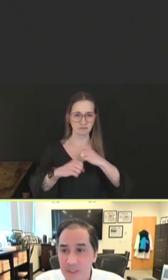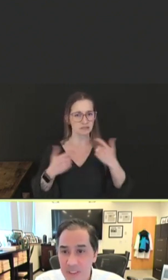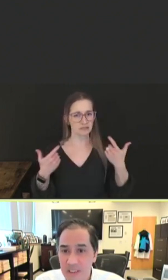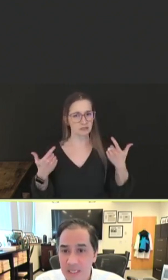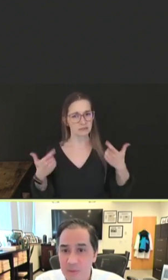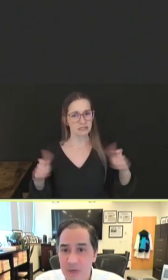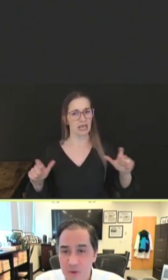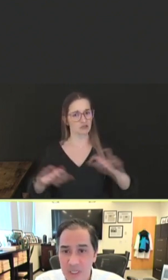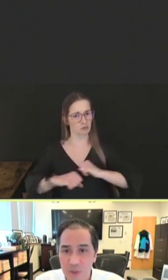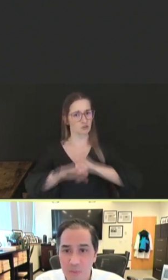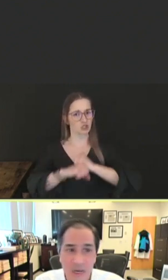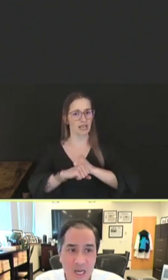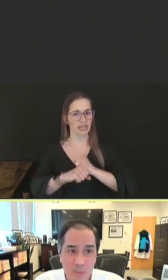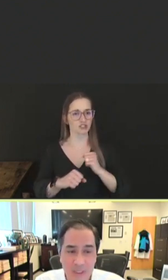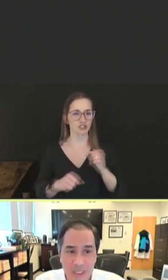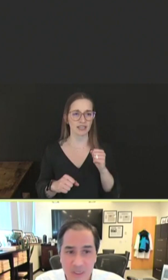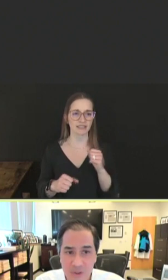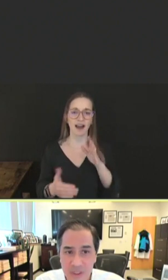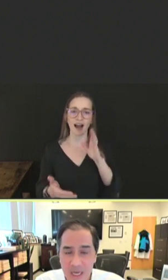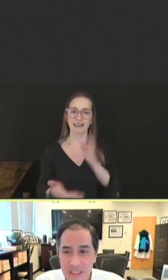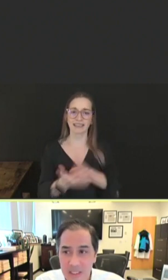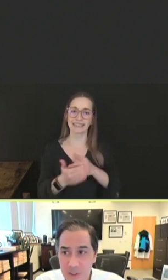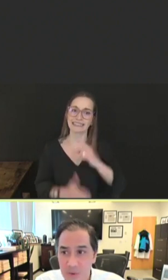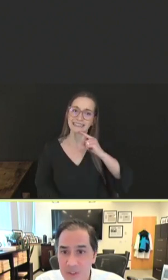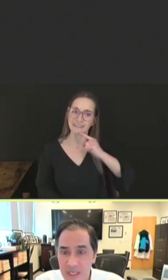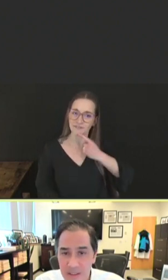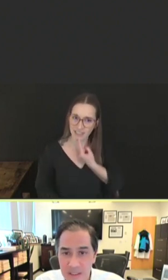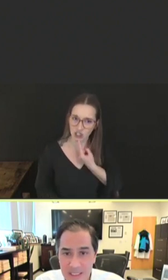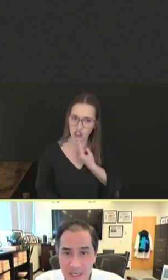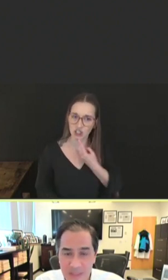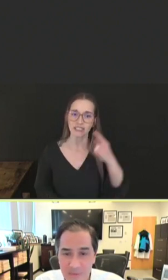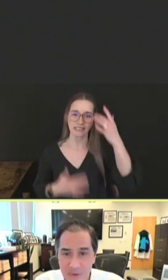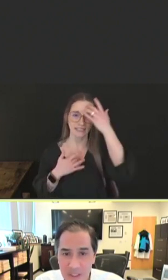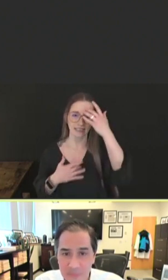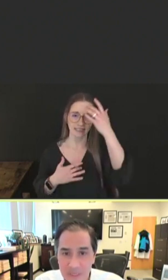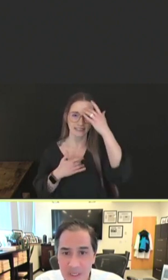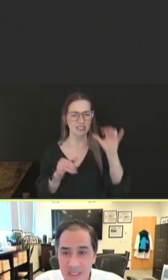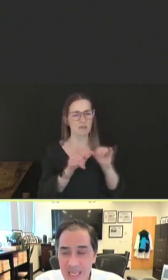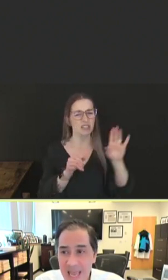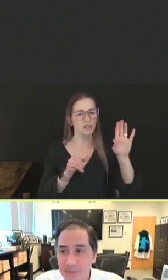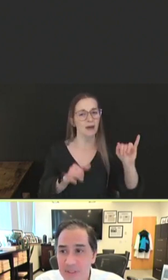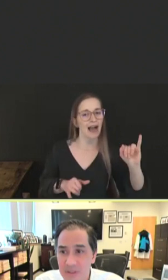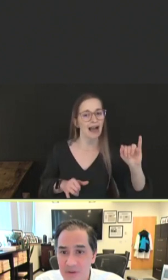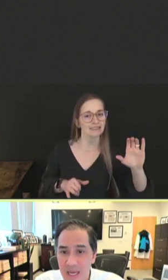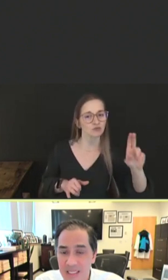disease, as measured here by hospitalization and ICU stays in South Africa, in the absence of high